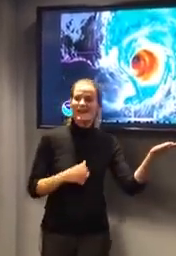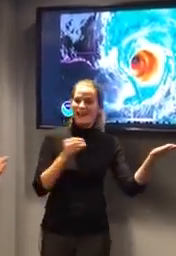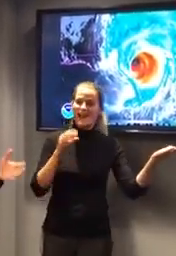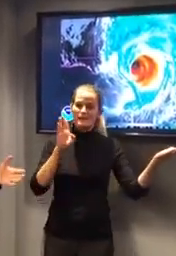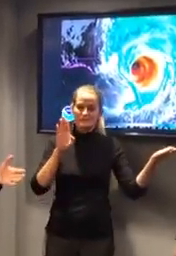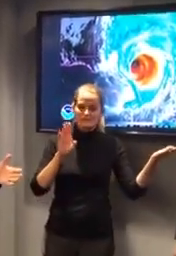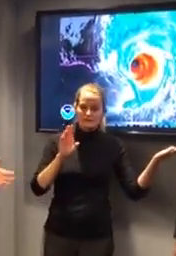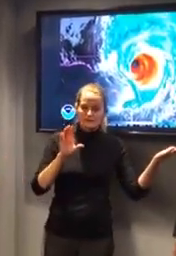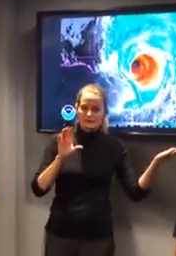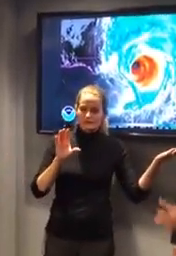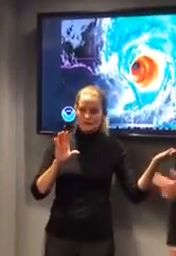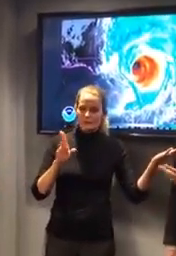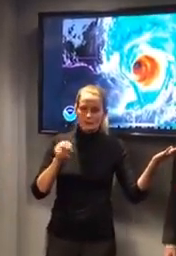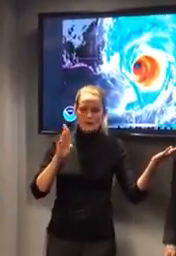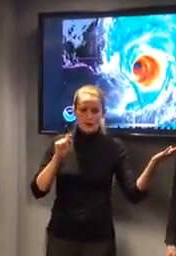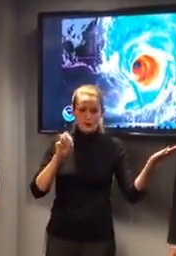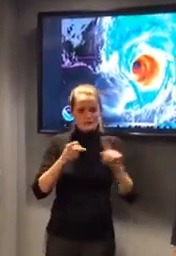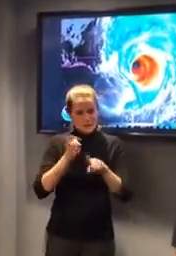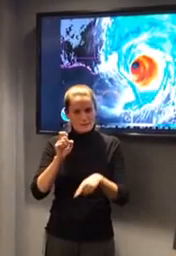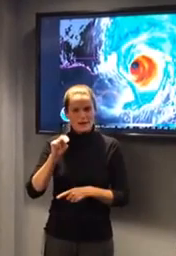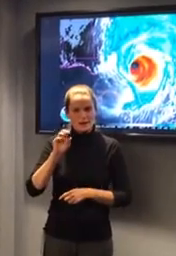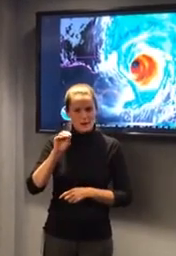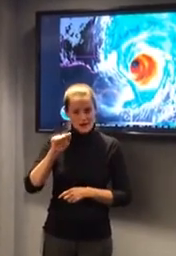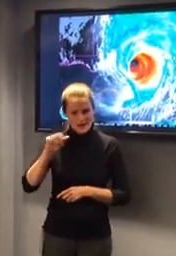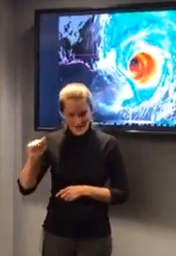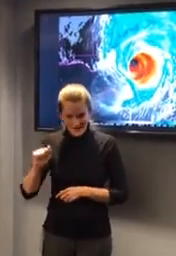A very significant event right now. Yes, this is a very significant event that we have ongoing.